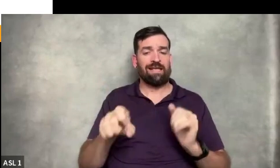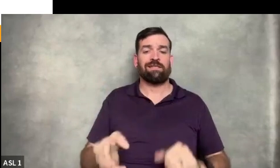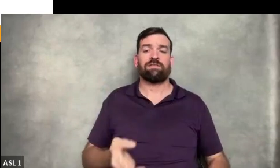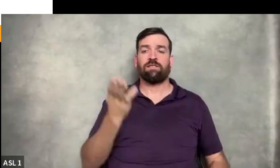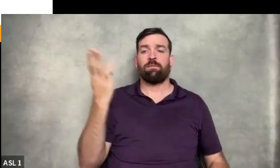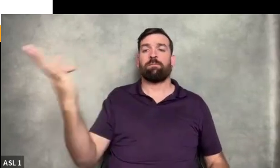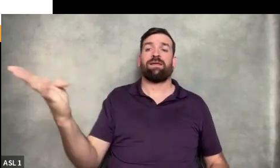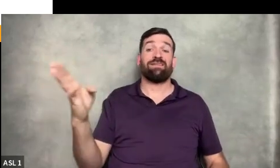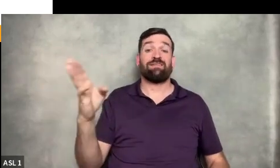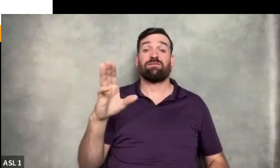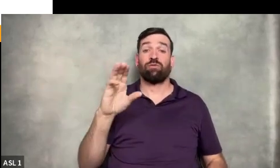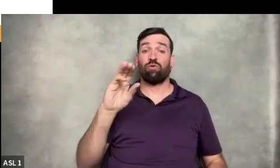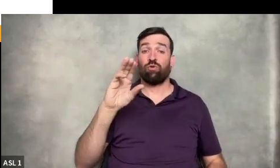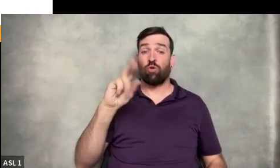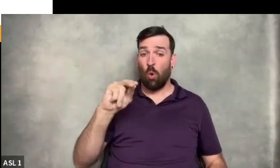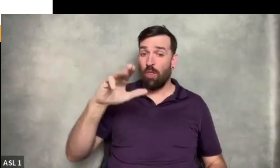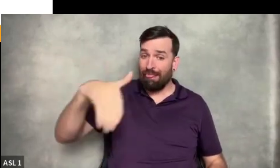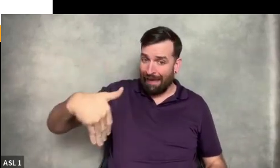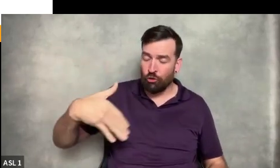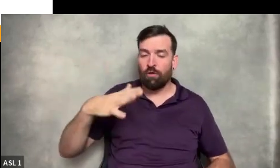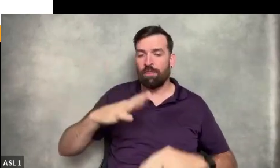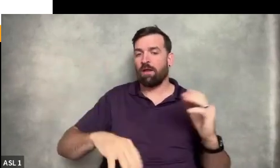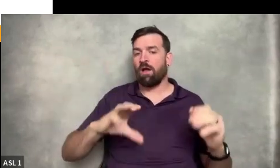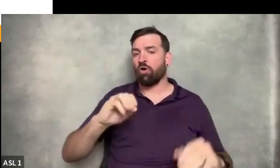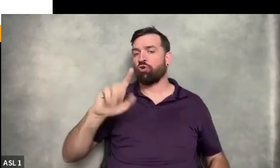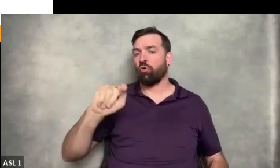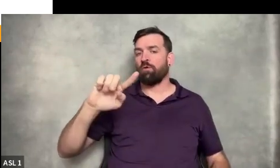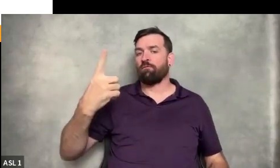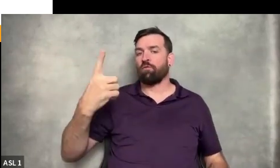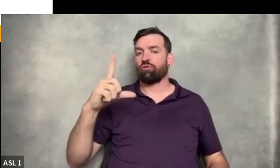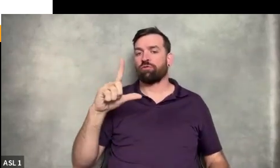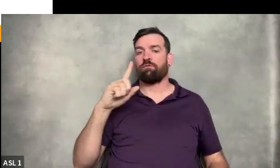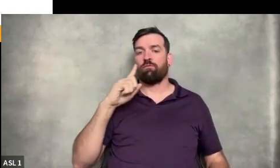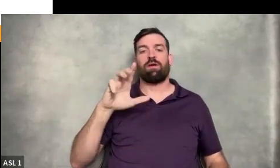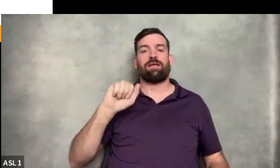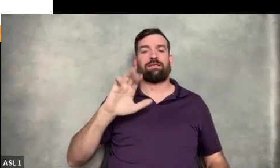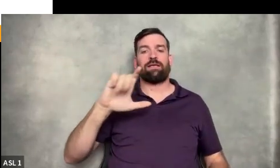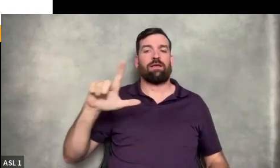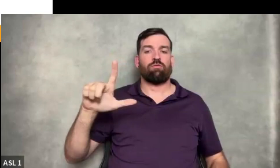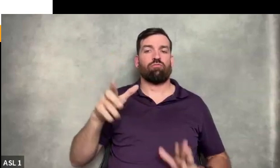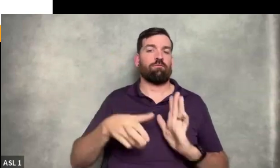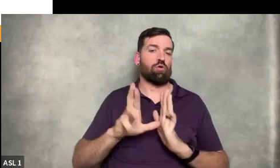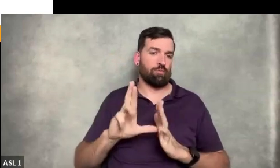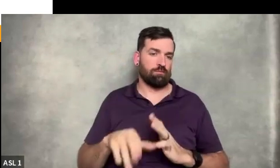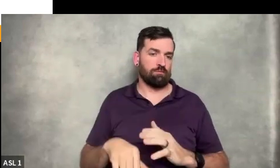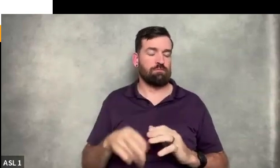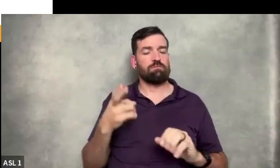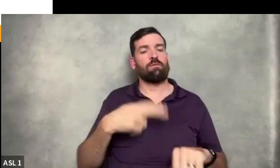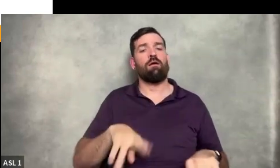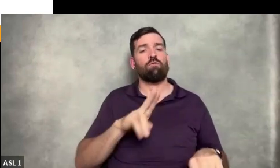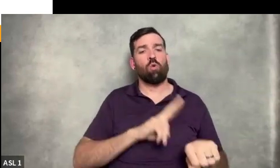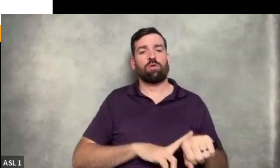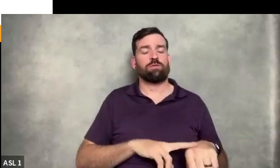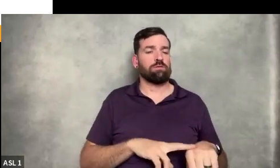later than the October 1st deadline for ACL's review. Of course you don't need to wait until